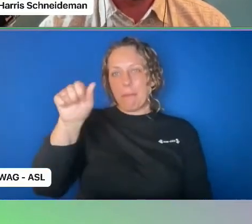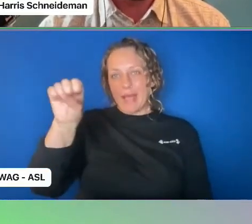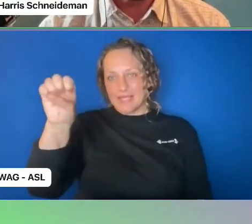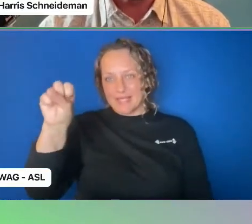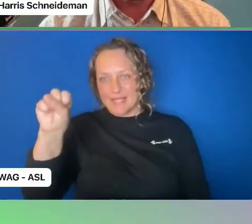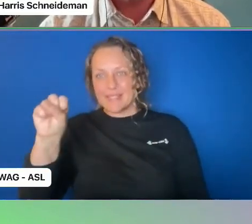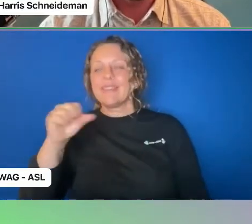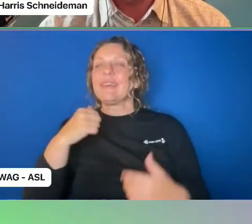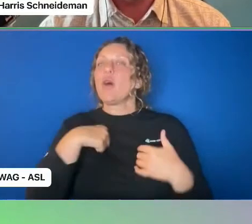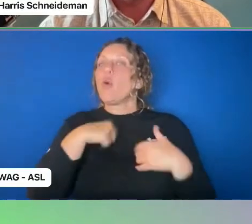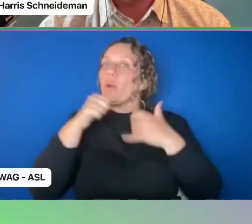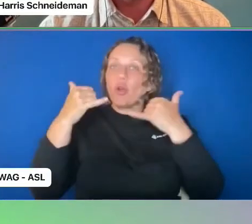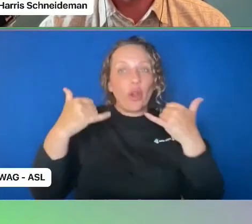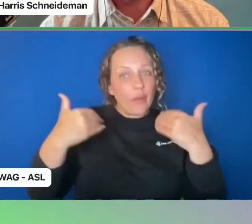but we don't have that currently, sorry.